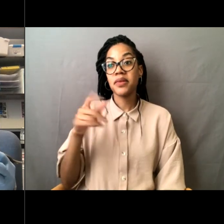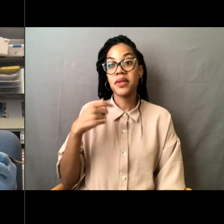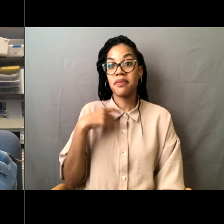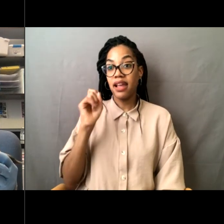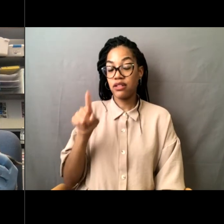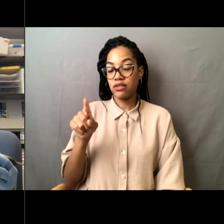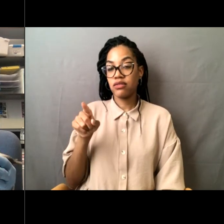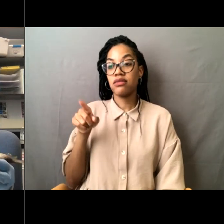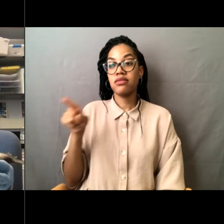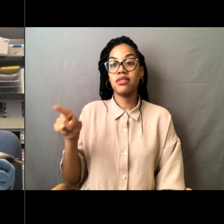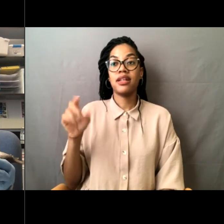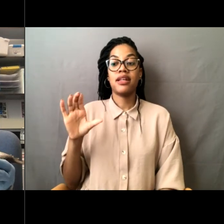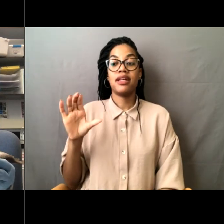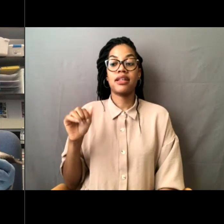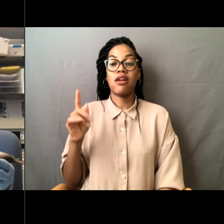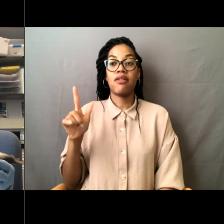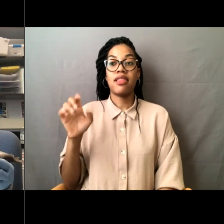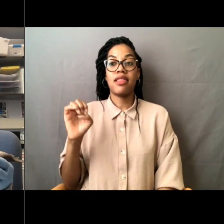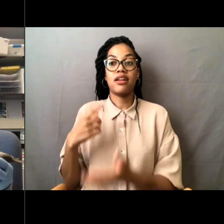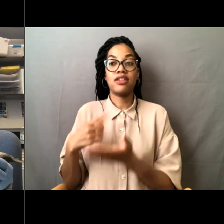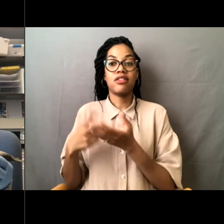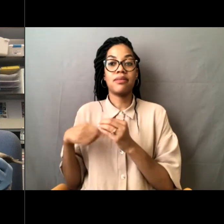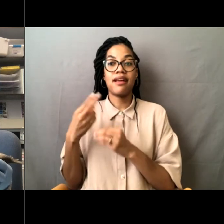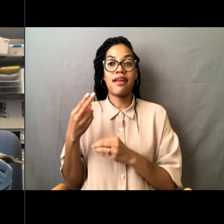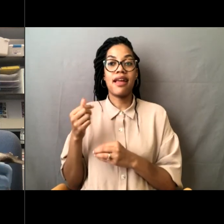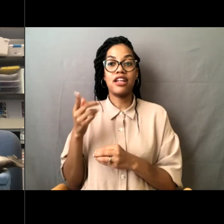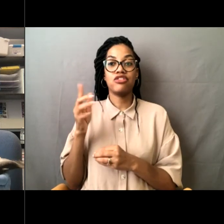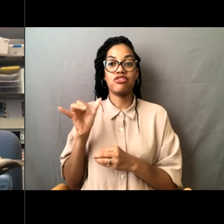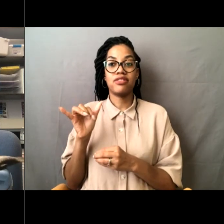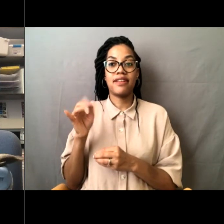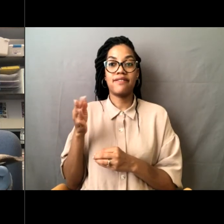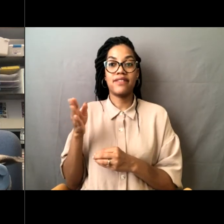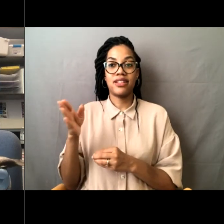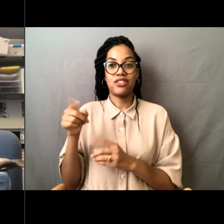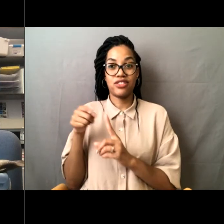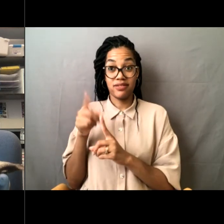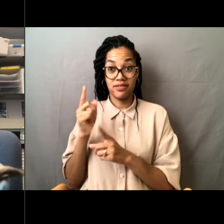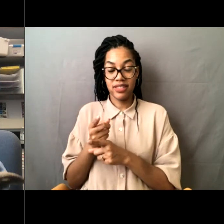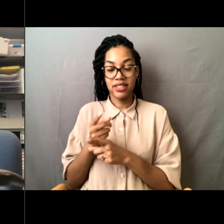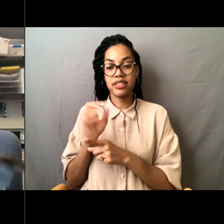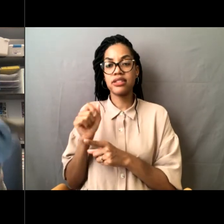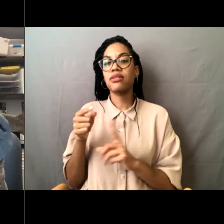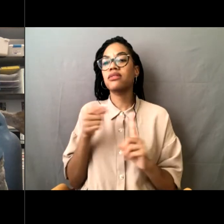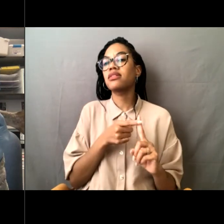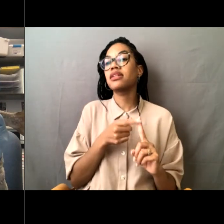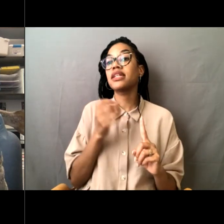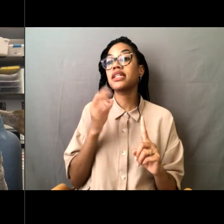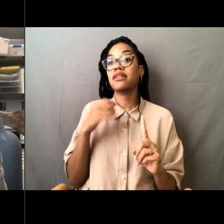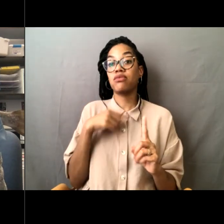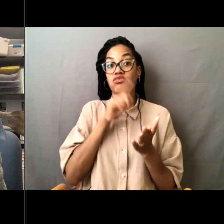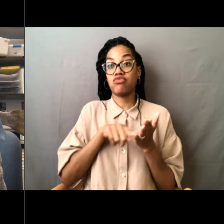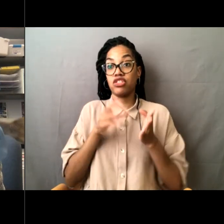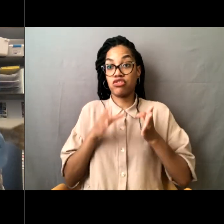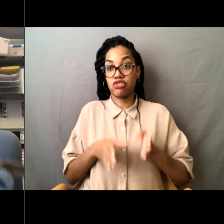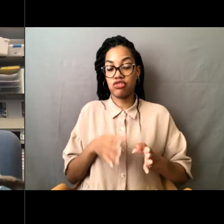And so how would we as researchers, be able to tell the difference, when we pull lake trout out of Lake Champlain,